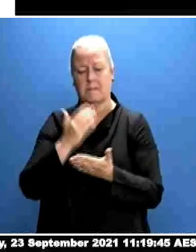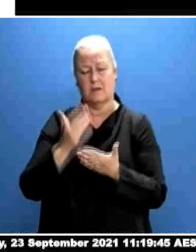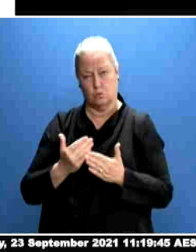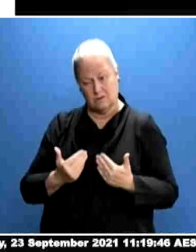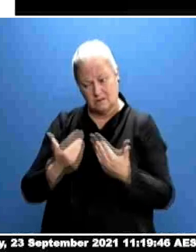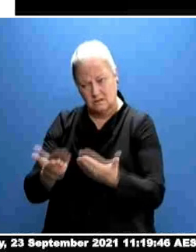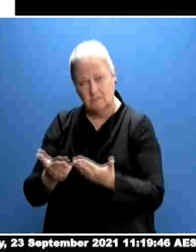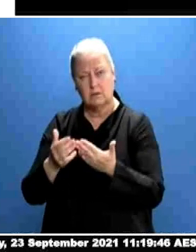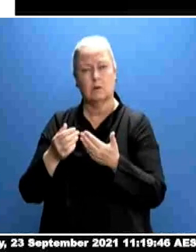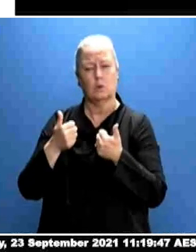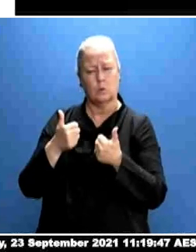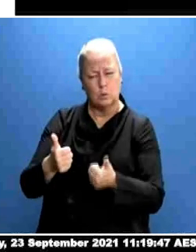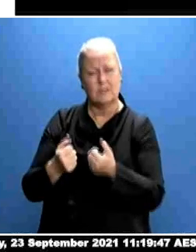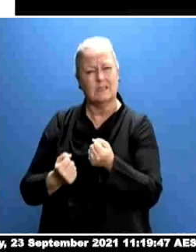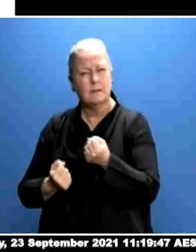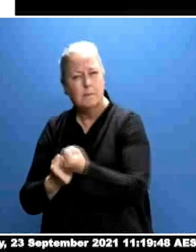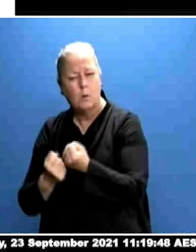without dislocation from country, family and community.